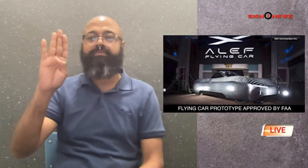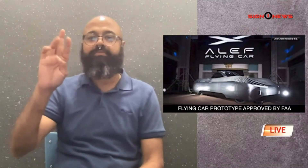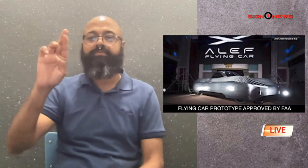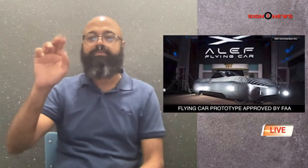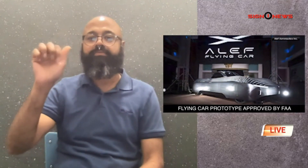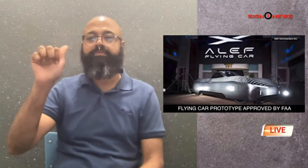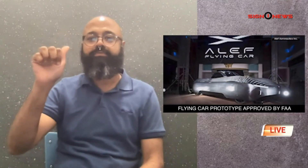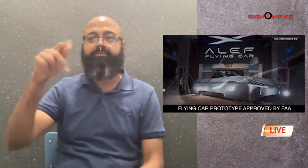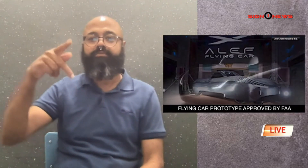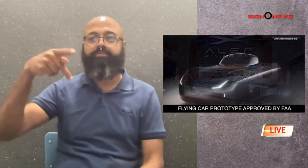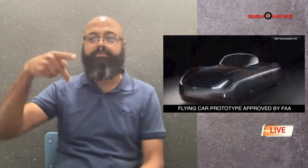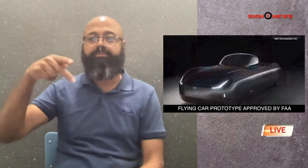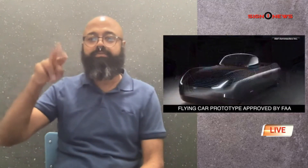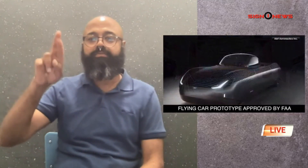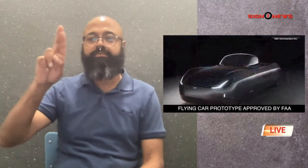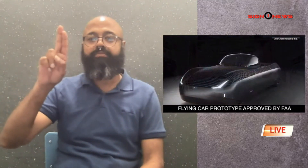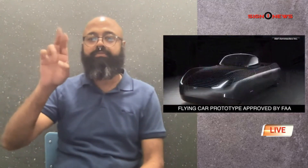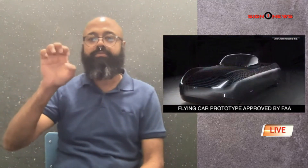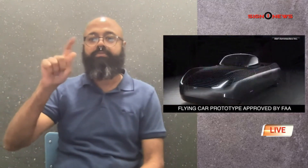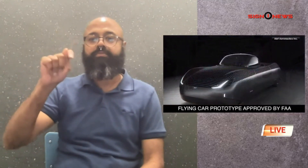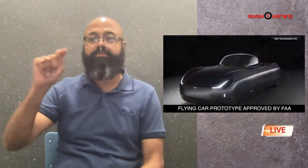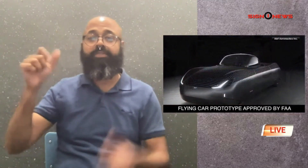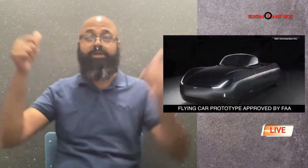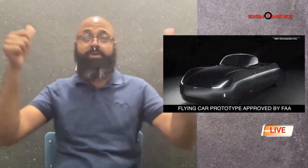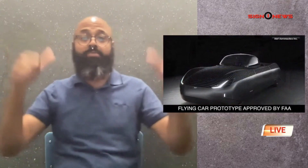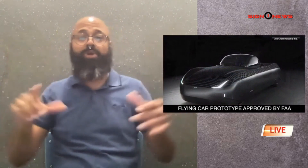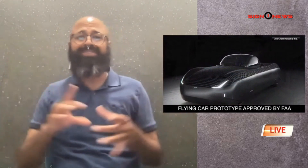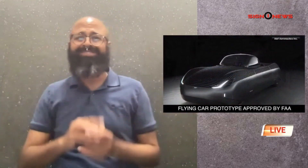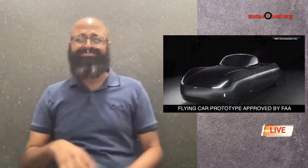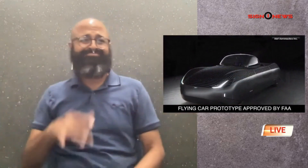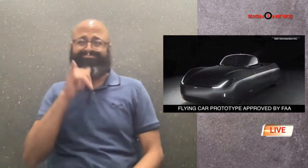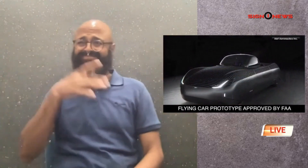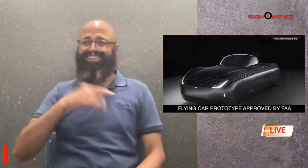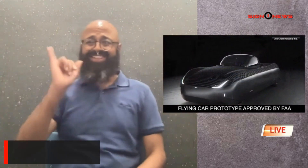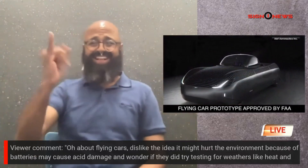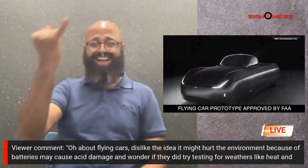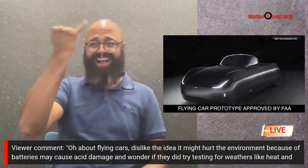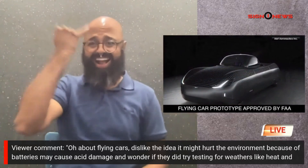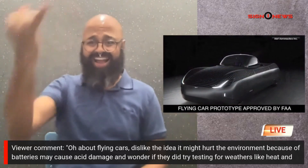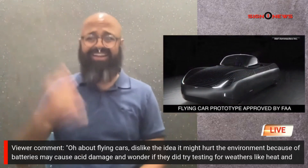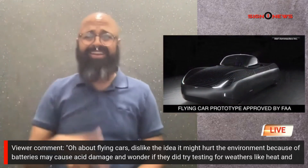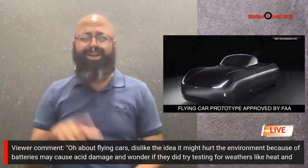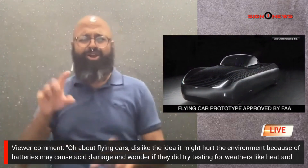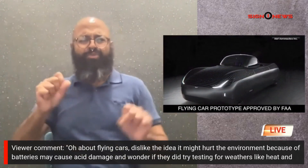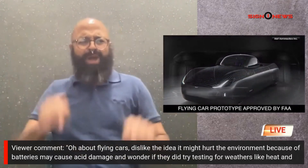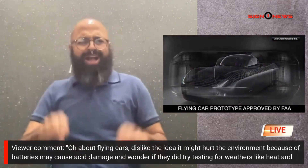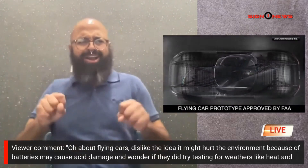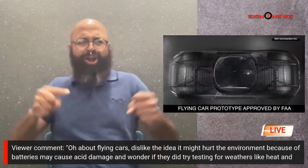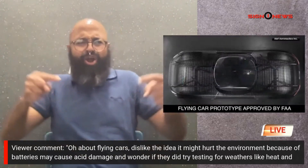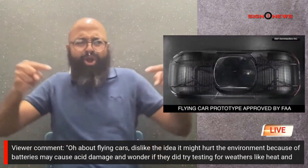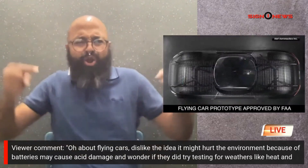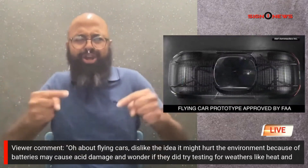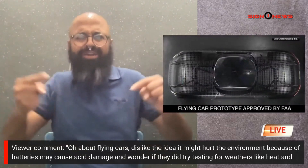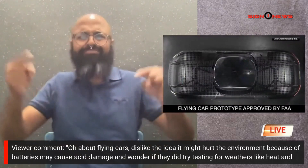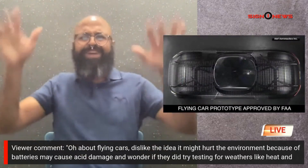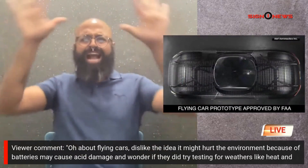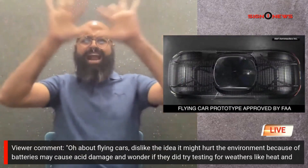at Deborah Pruitt posted. I dislike the idea it might hurt the environment because